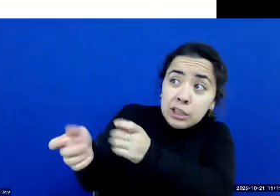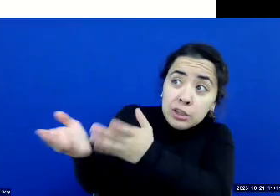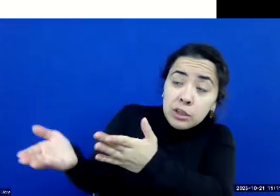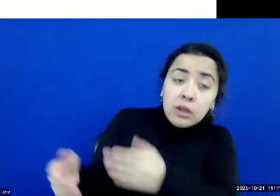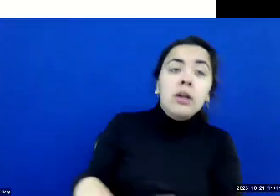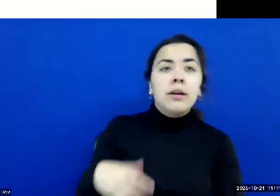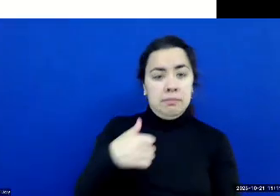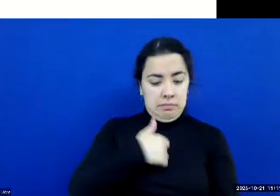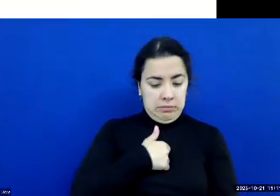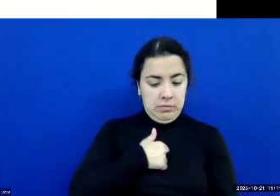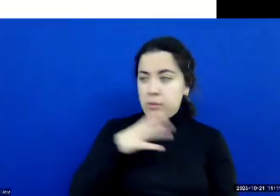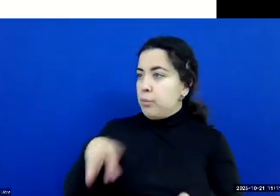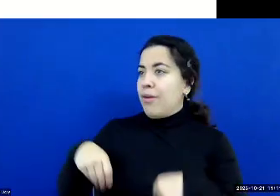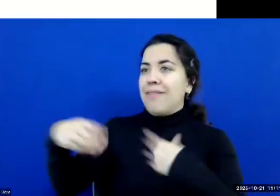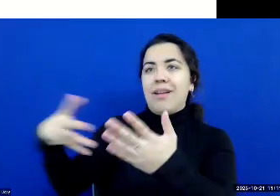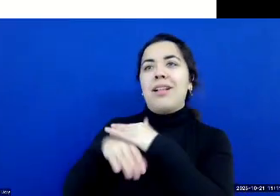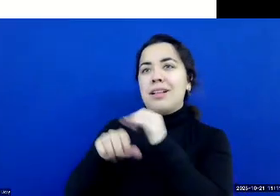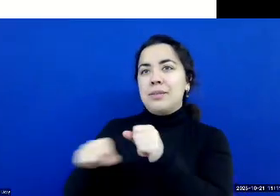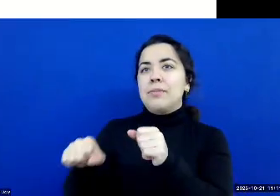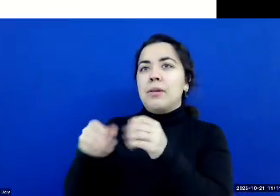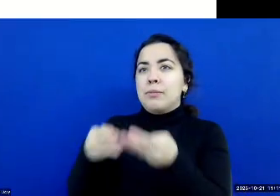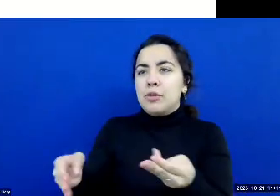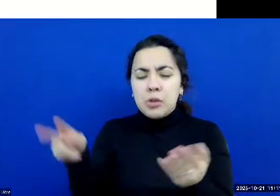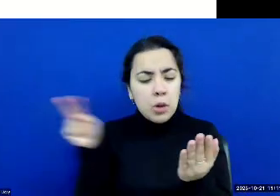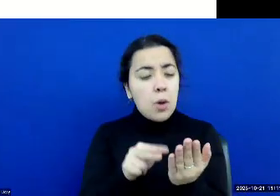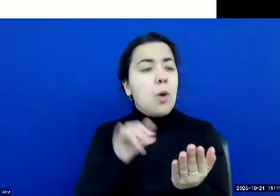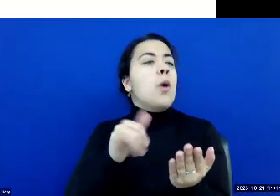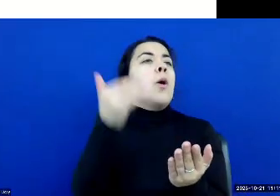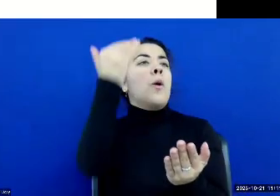Kathleen DeForest: You should be providing them with accessible materials as well.